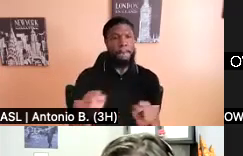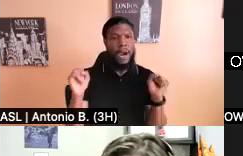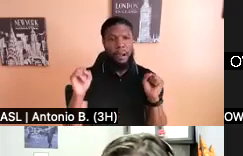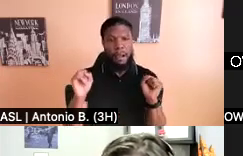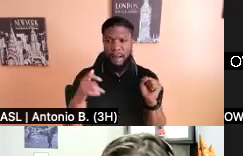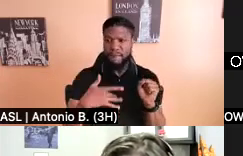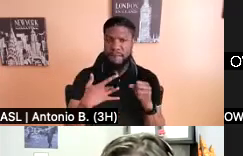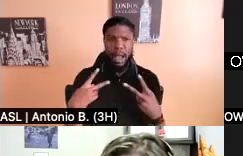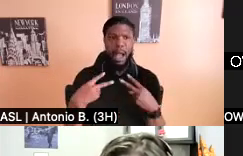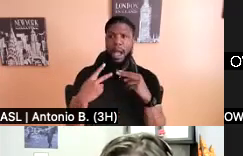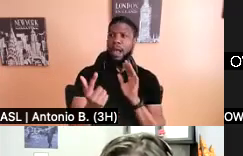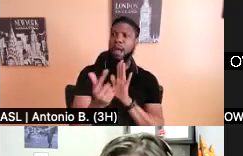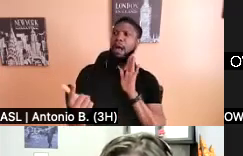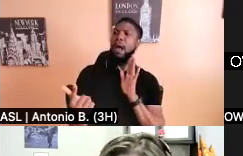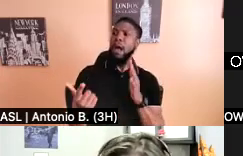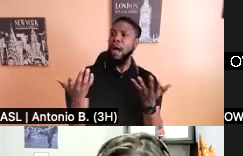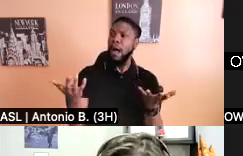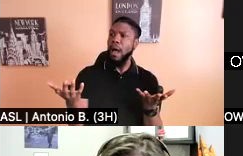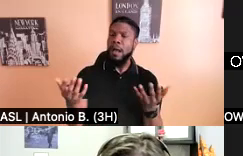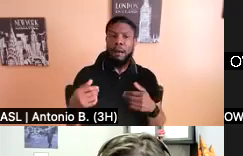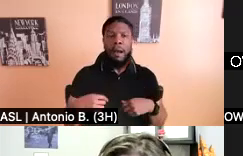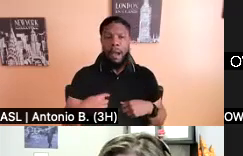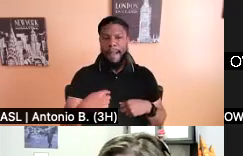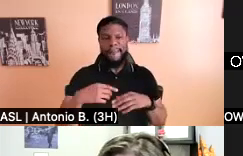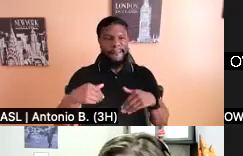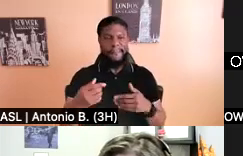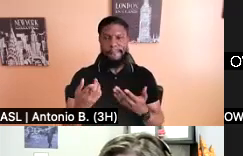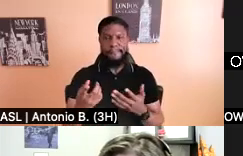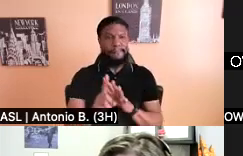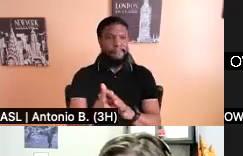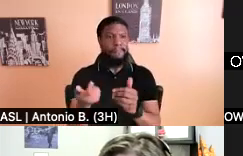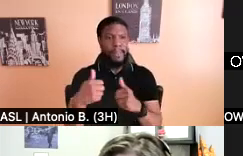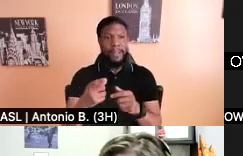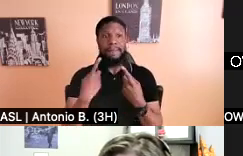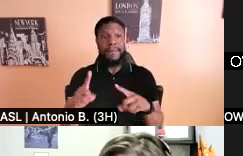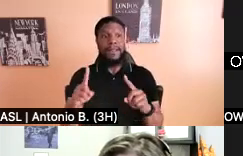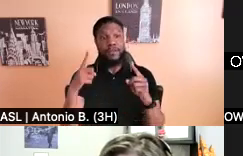up with any successful strategies for effectively countering the assertion that to require positive